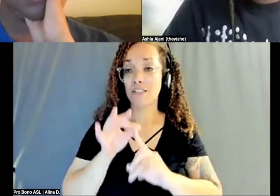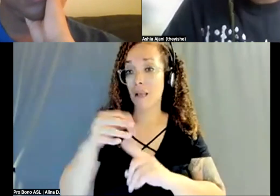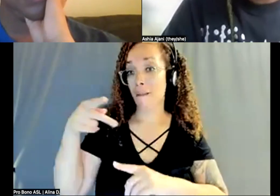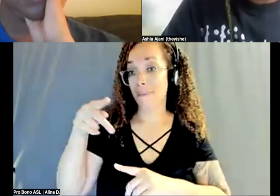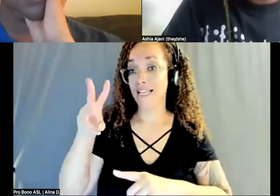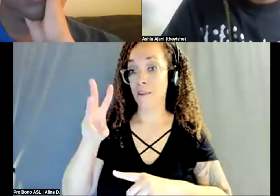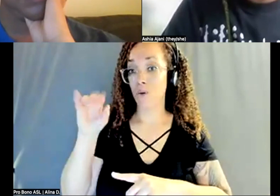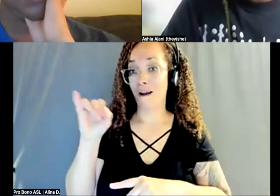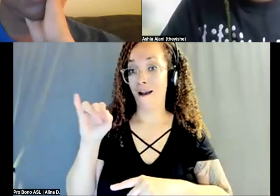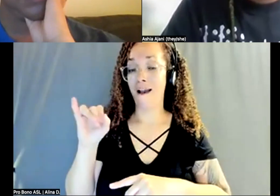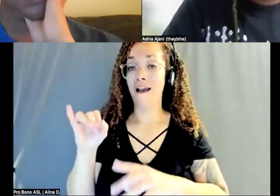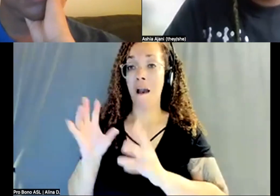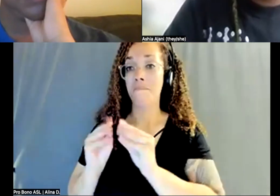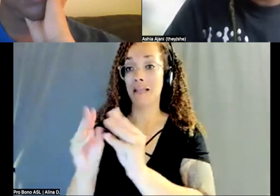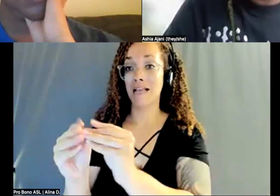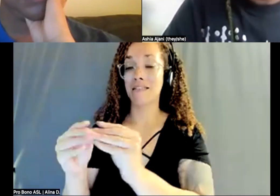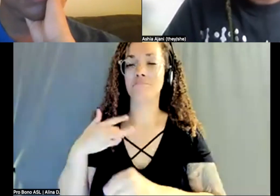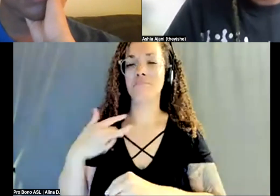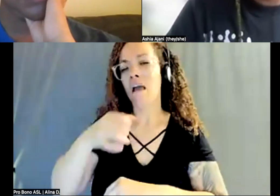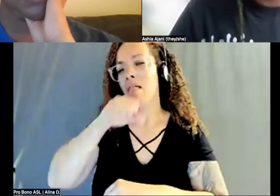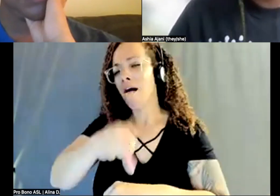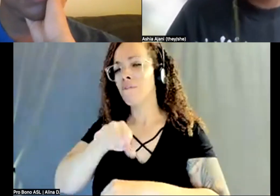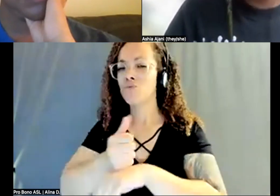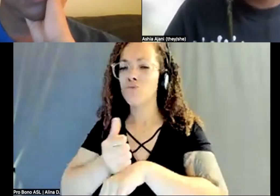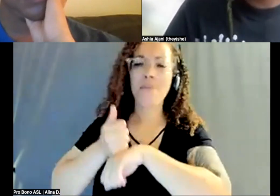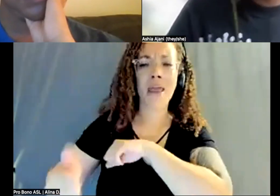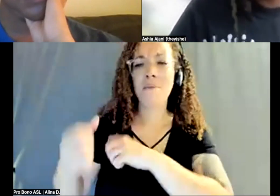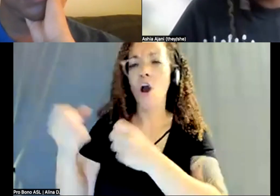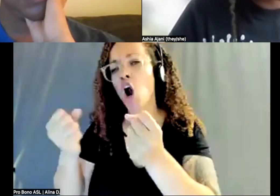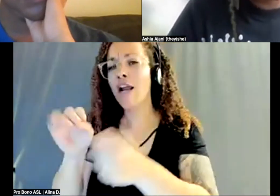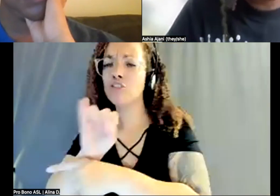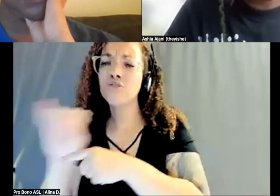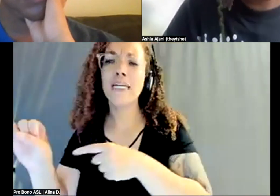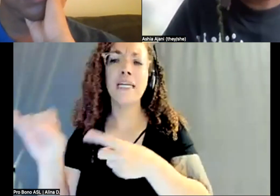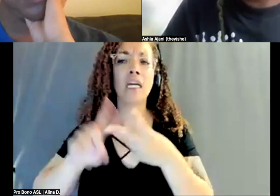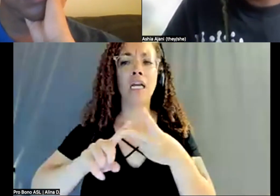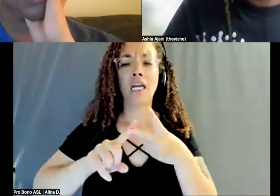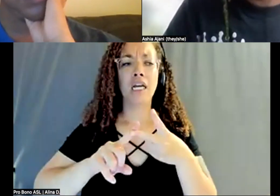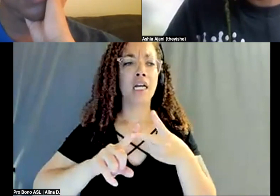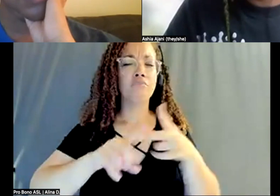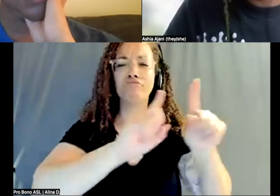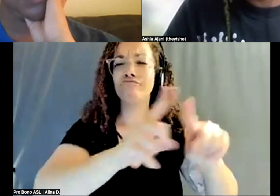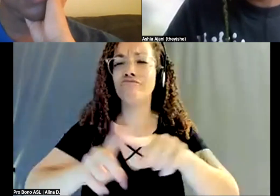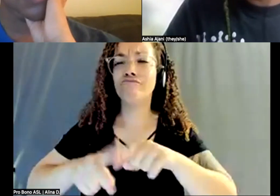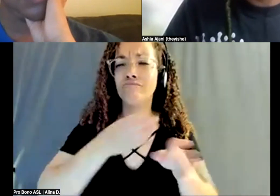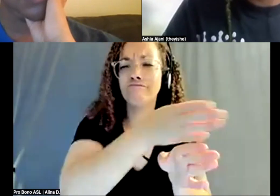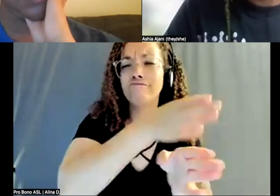like, you know, car industry, they love to blame this industry and that industry and of course, you know, like a lot of these industries, you know, like, do deserve that, but who are the